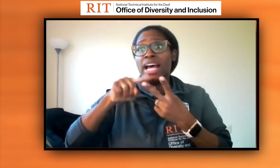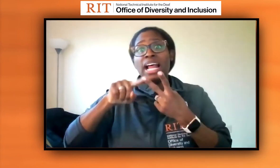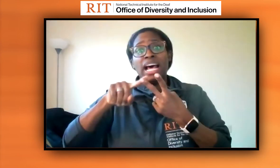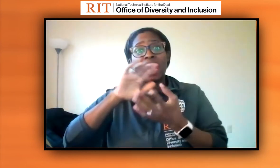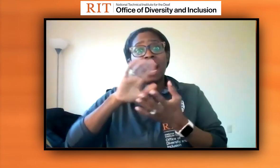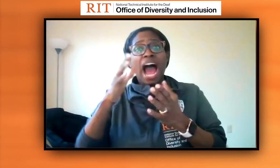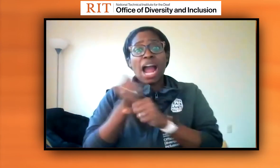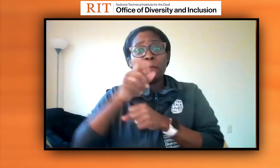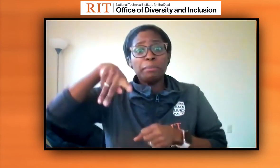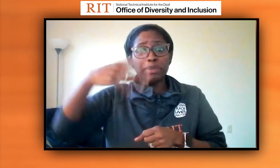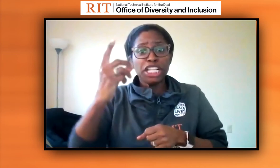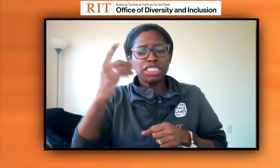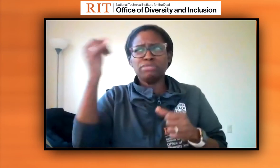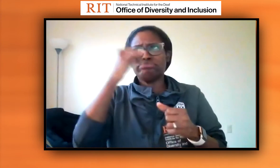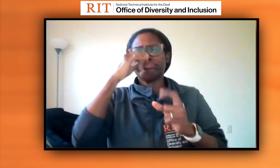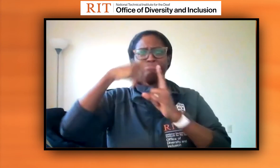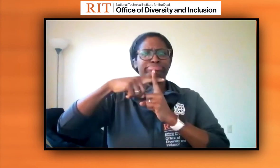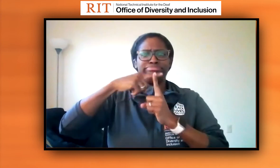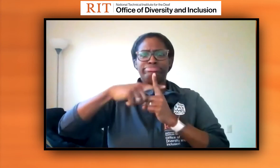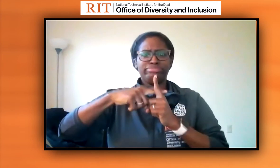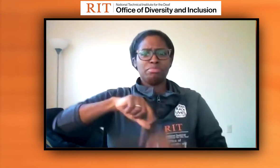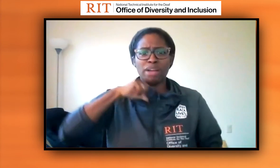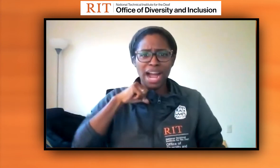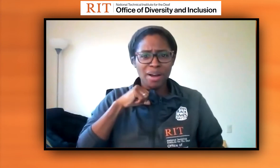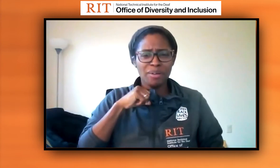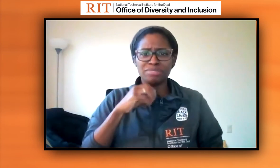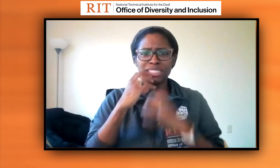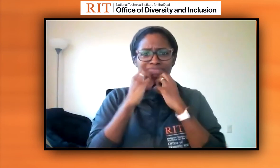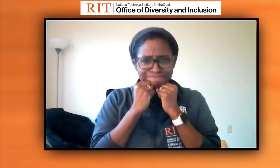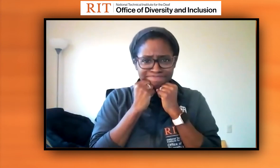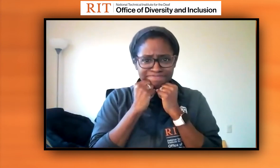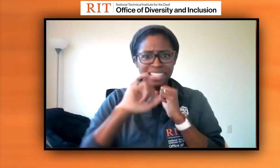I was immensely proud of that moment. when I got my PhD, similarly,